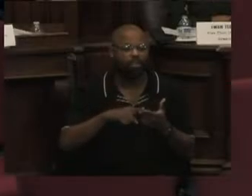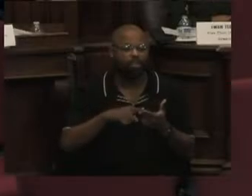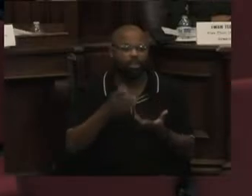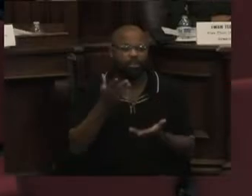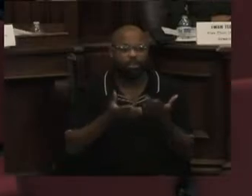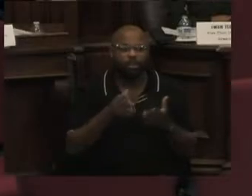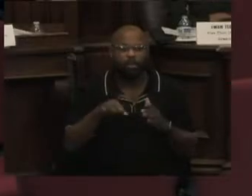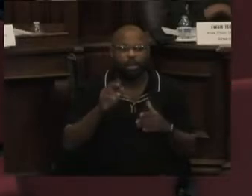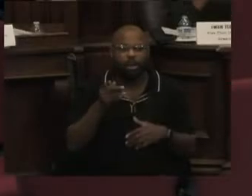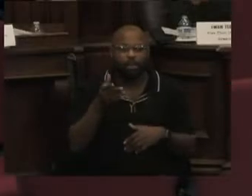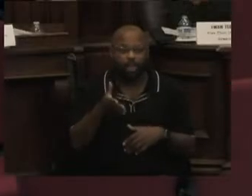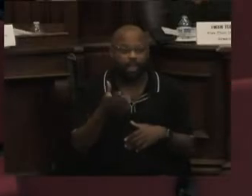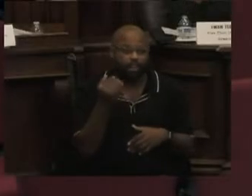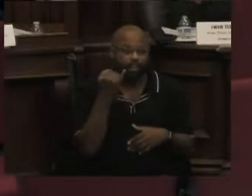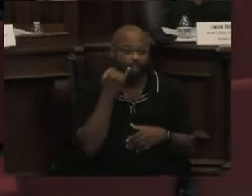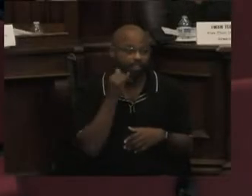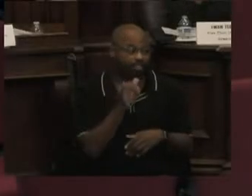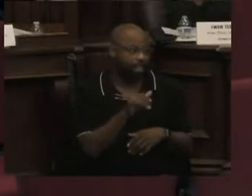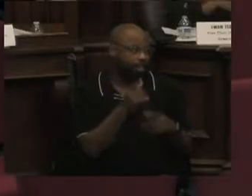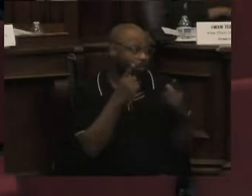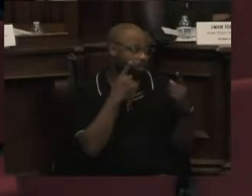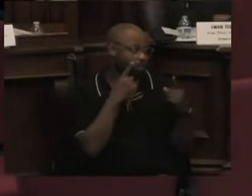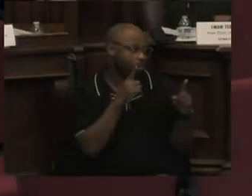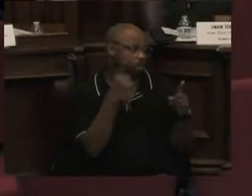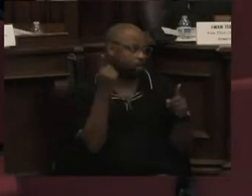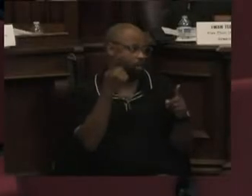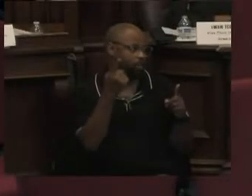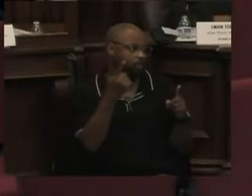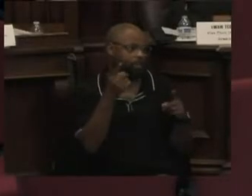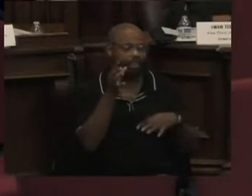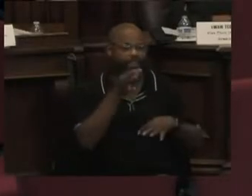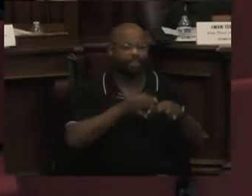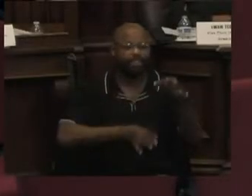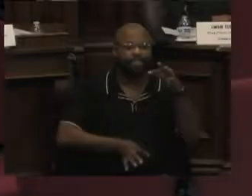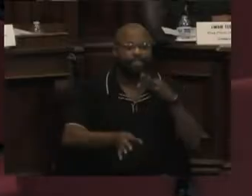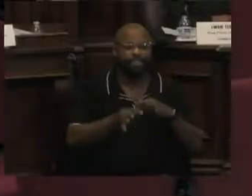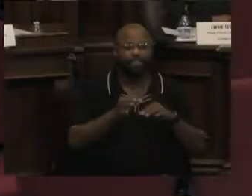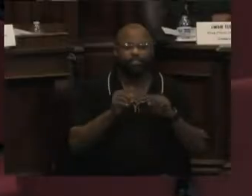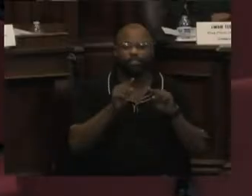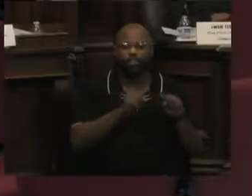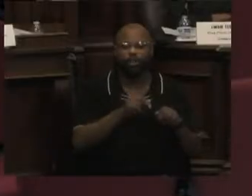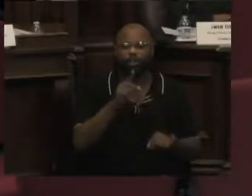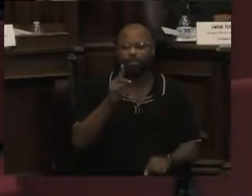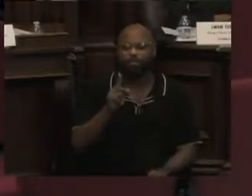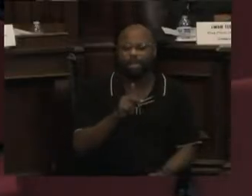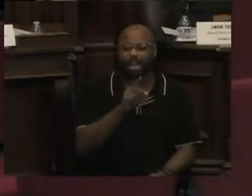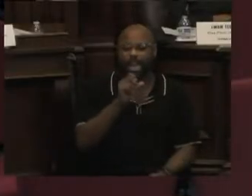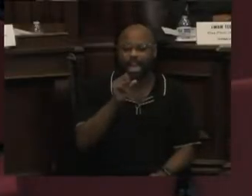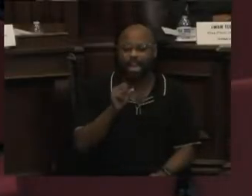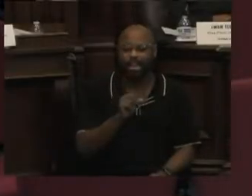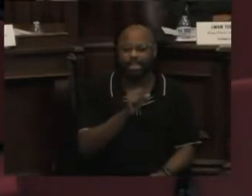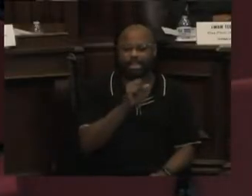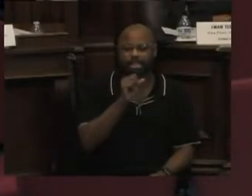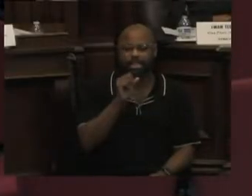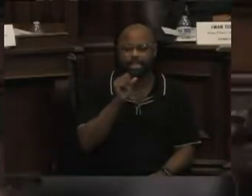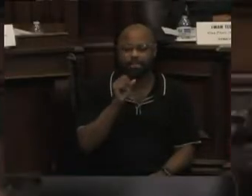bring the laptop to 57 Saint Paul, and then possibly they can pick them up there if